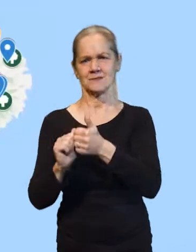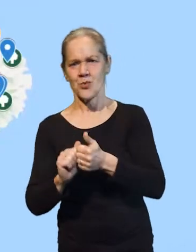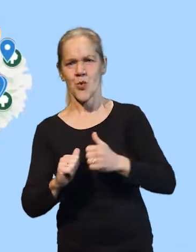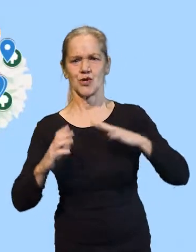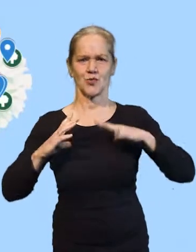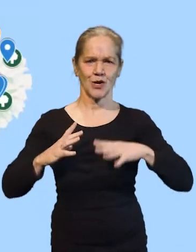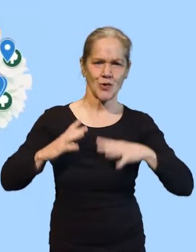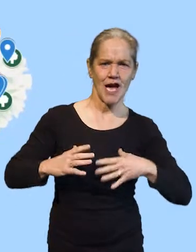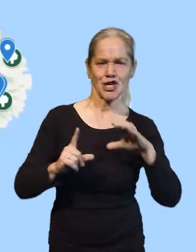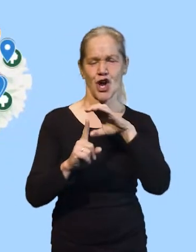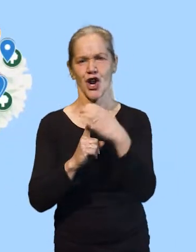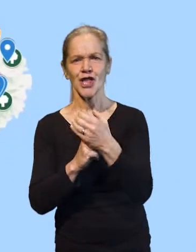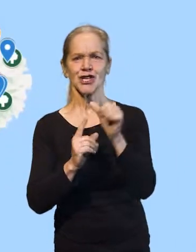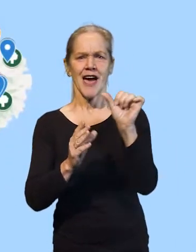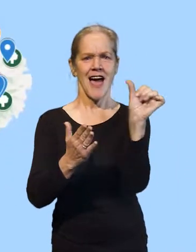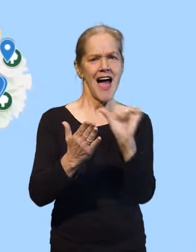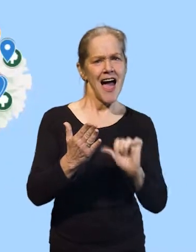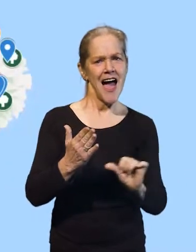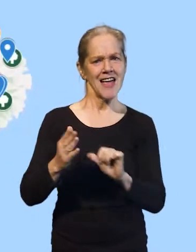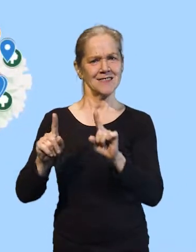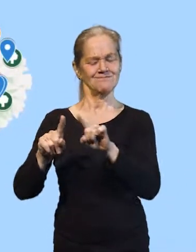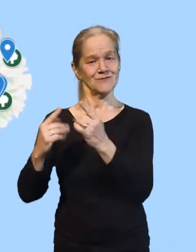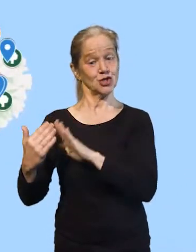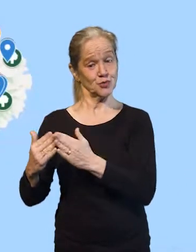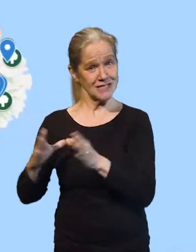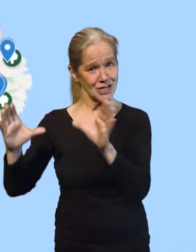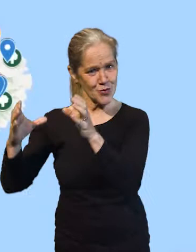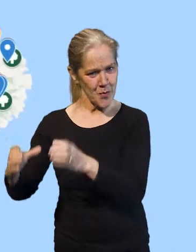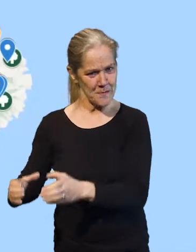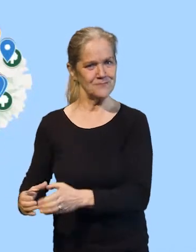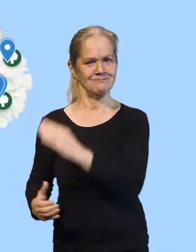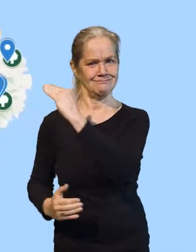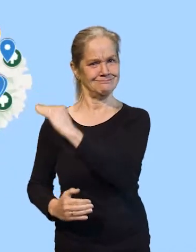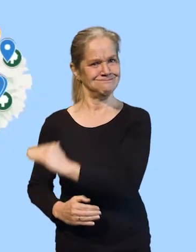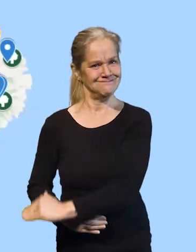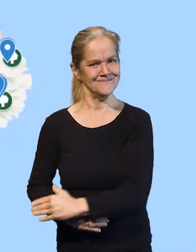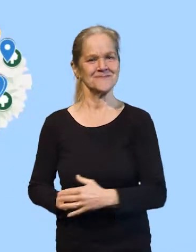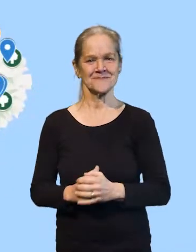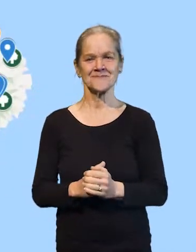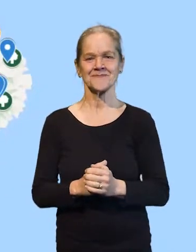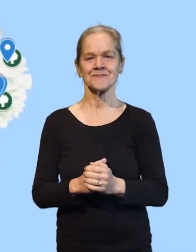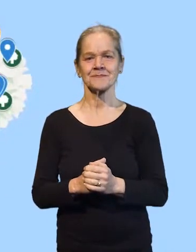sports and recreation, cultural and art, community groups and welfare places.